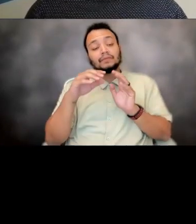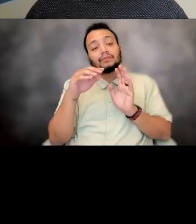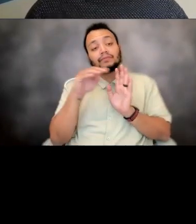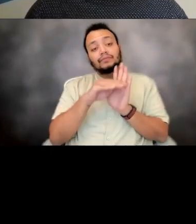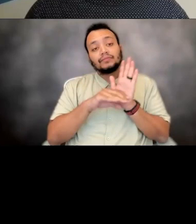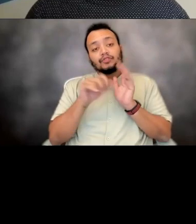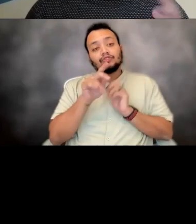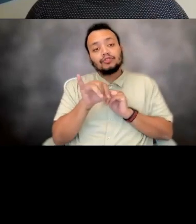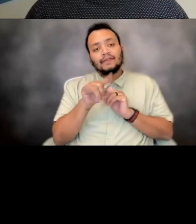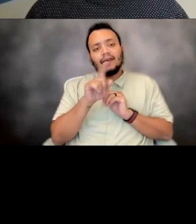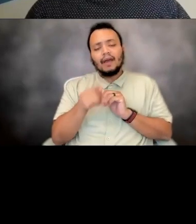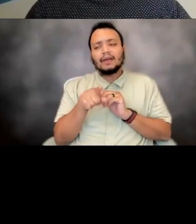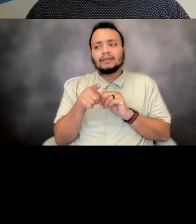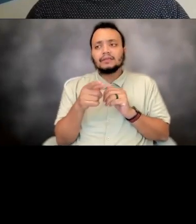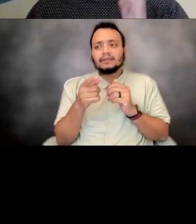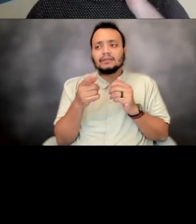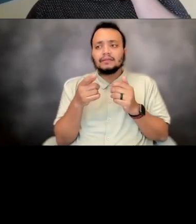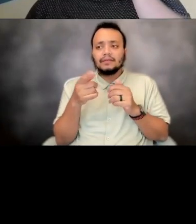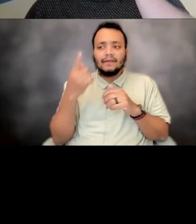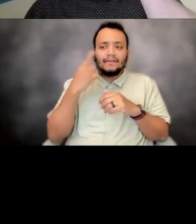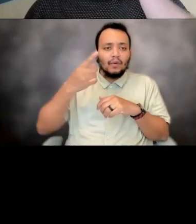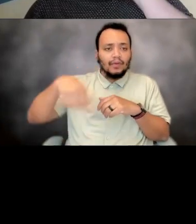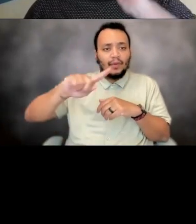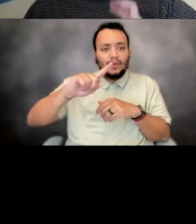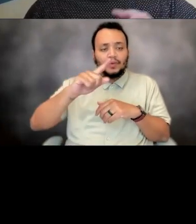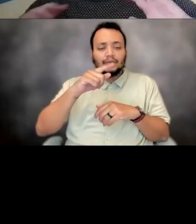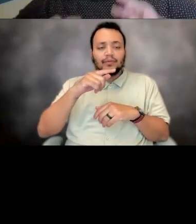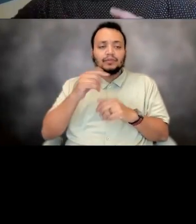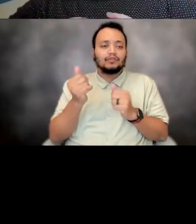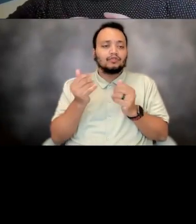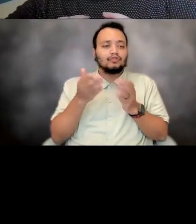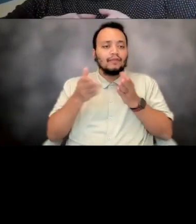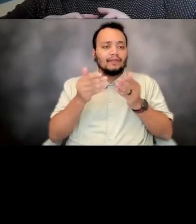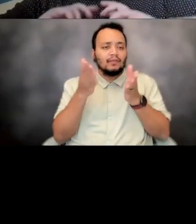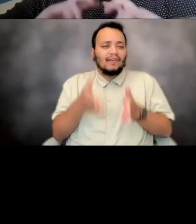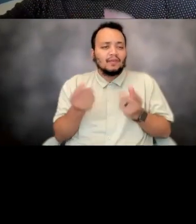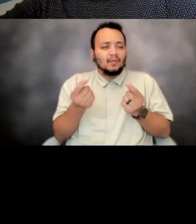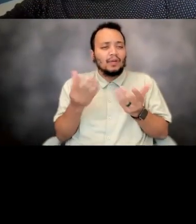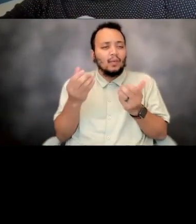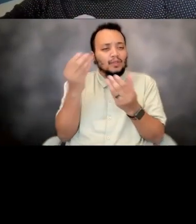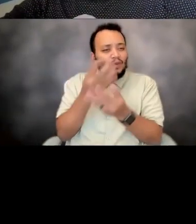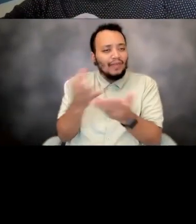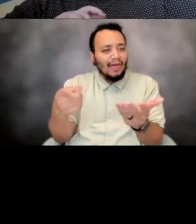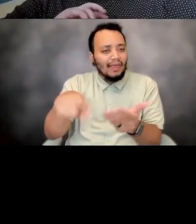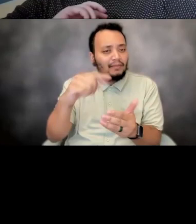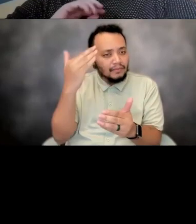What should they be doing? Kind of stuff. And there, a lot of the answers really focused